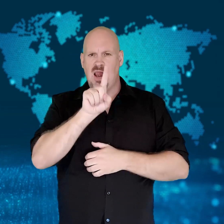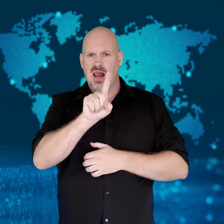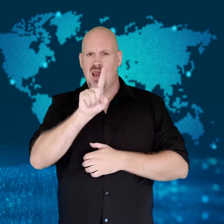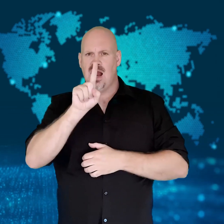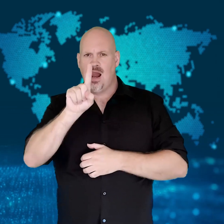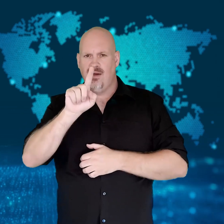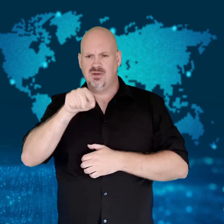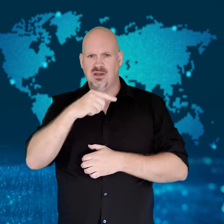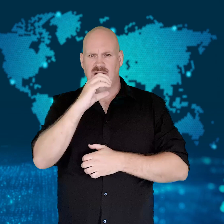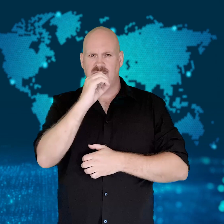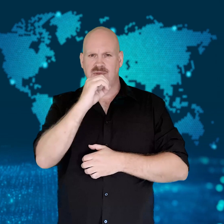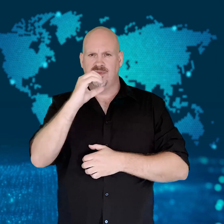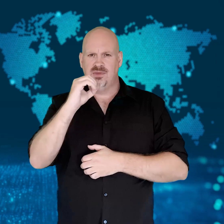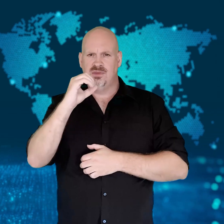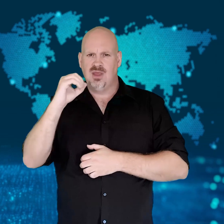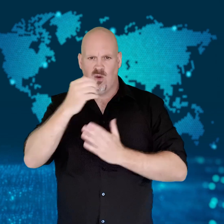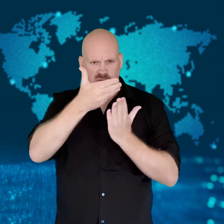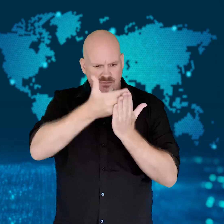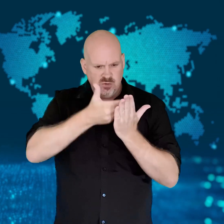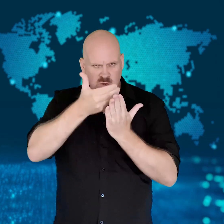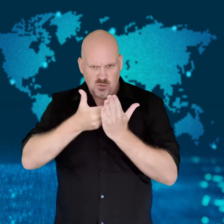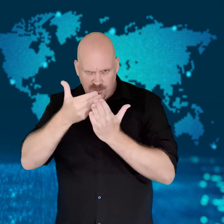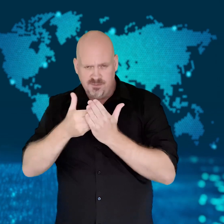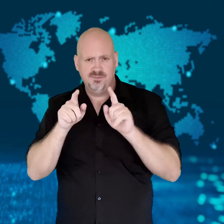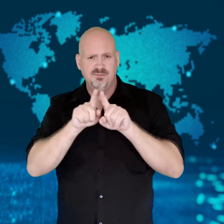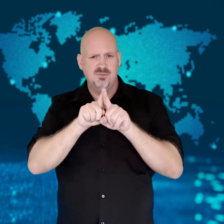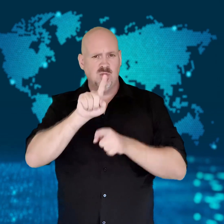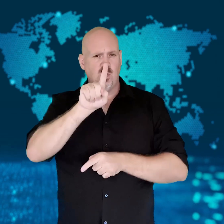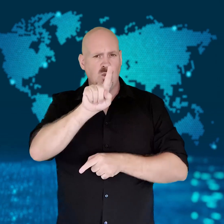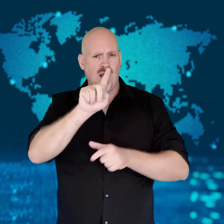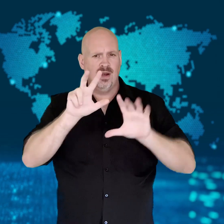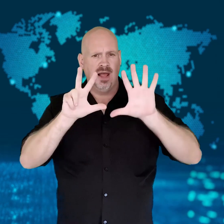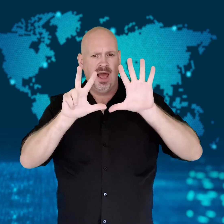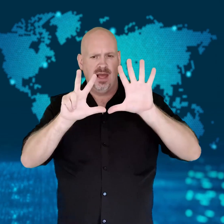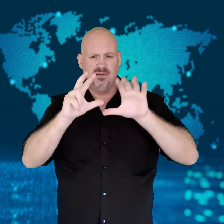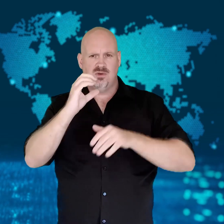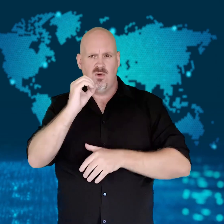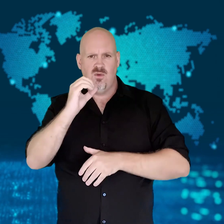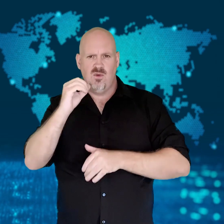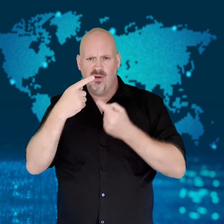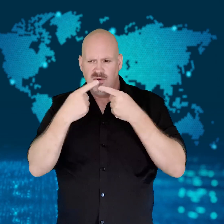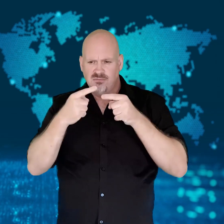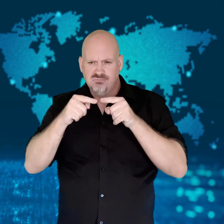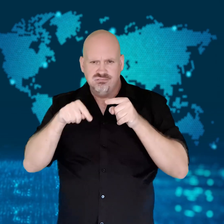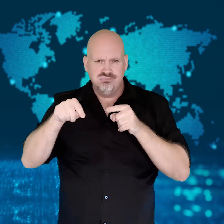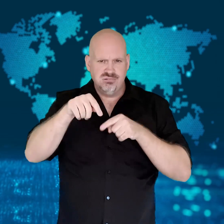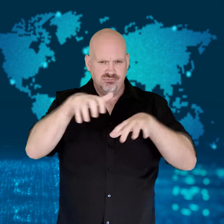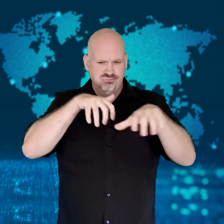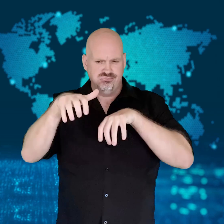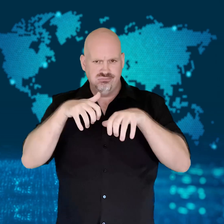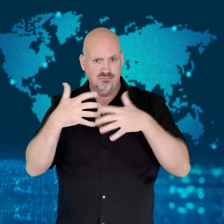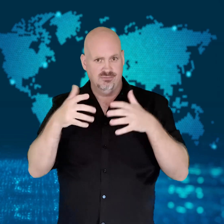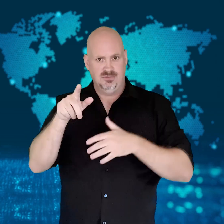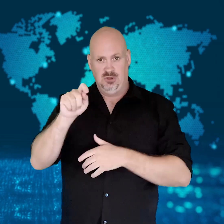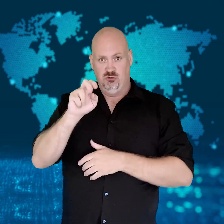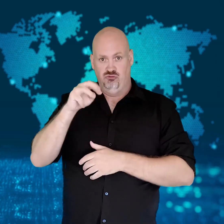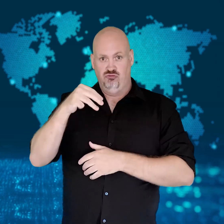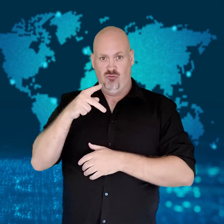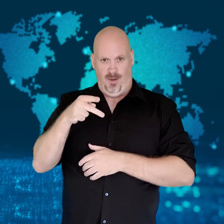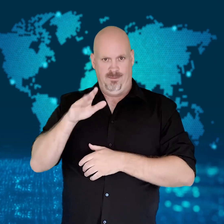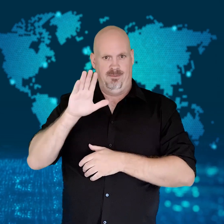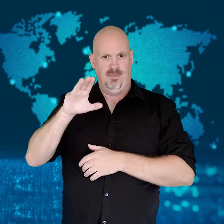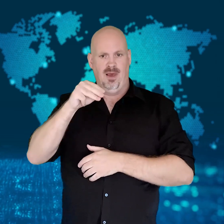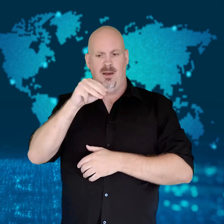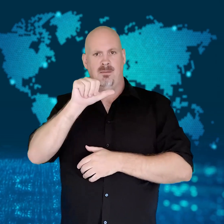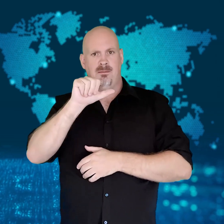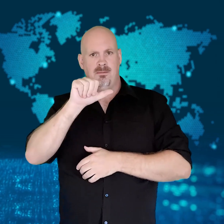from former Donald Trump's Mar-a-Lago home.